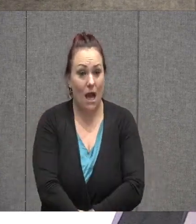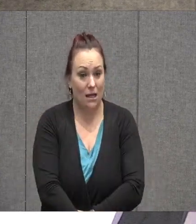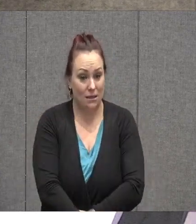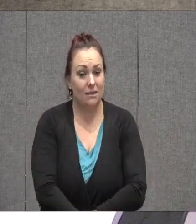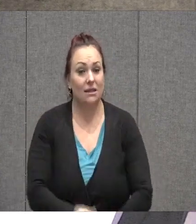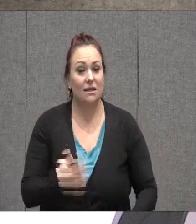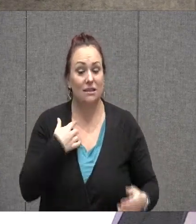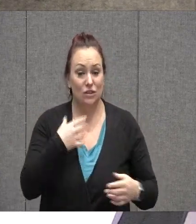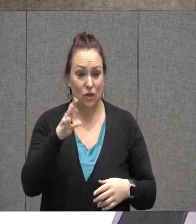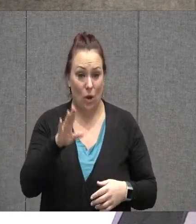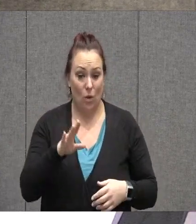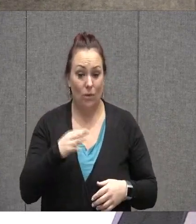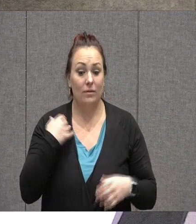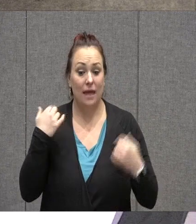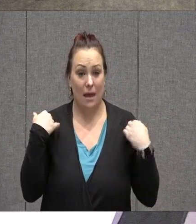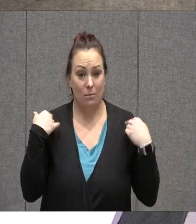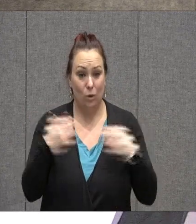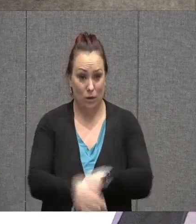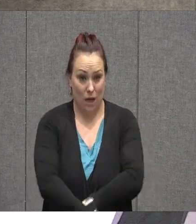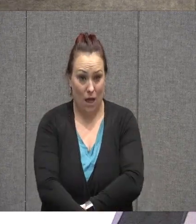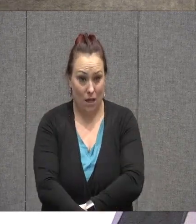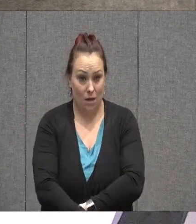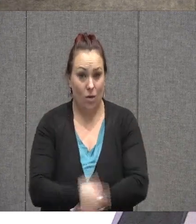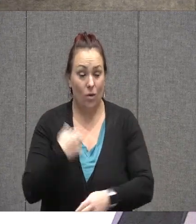So, Bhutan was a land called Druk yul,